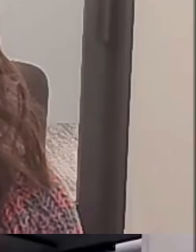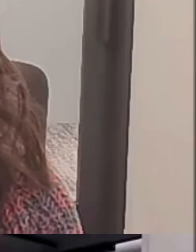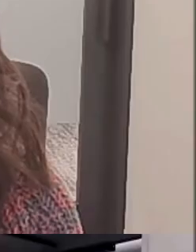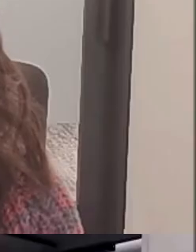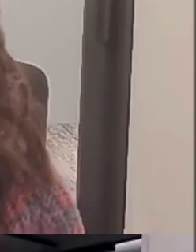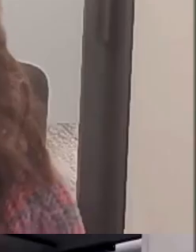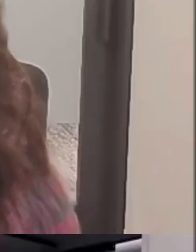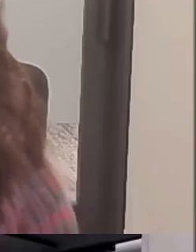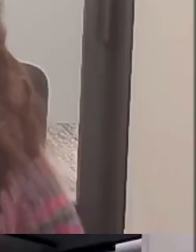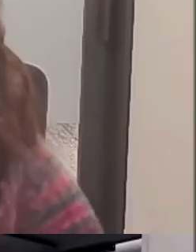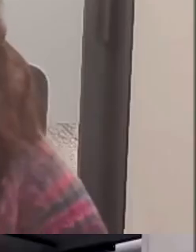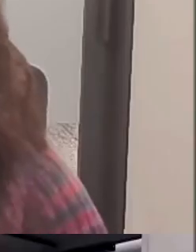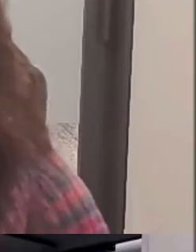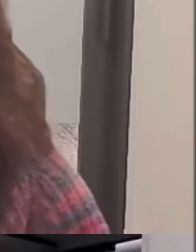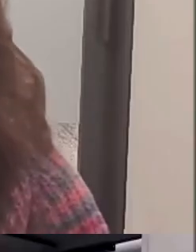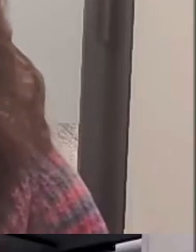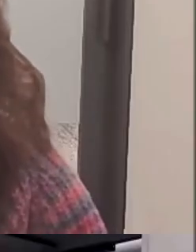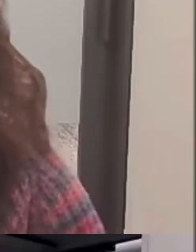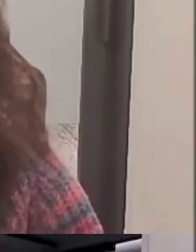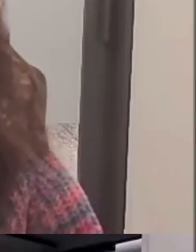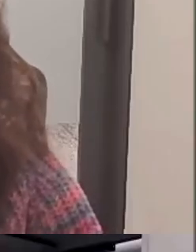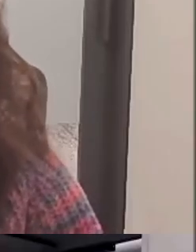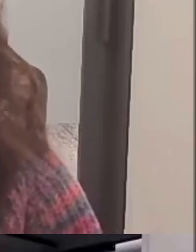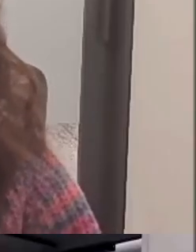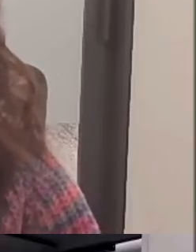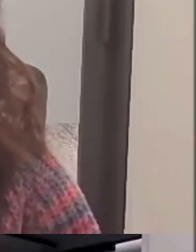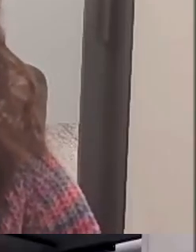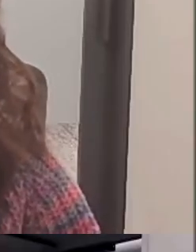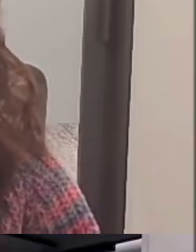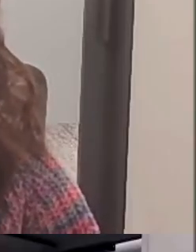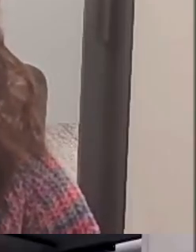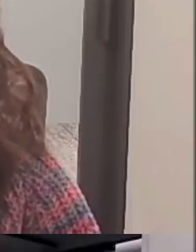While I'm giving in a minute, I'm going to ask the ASL